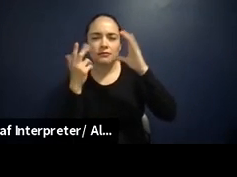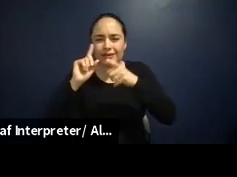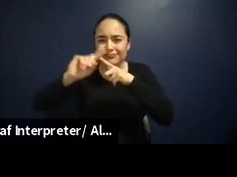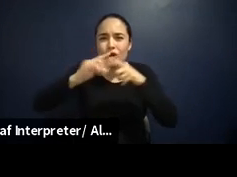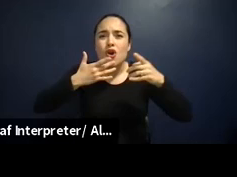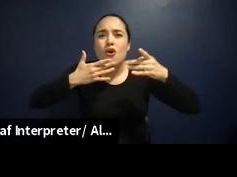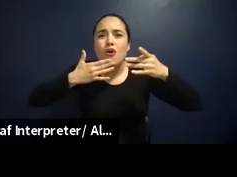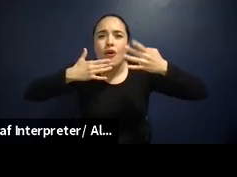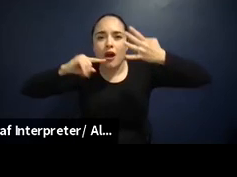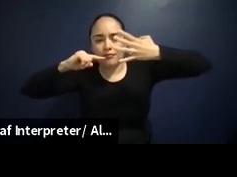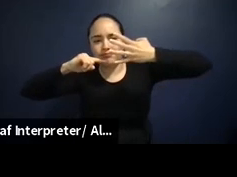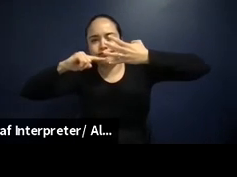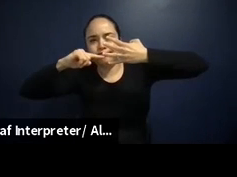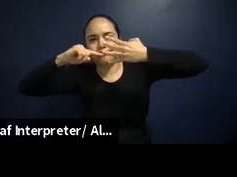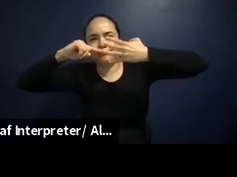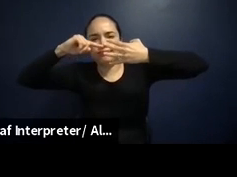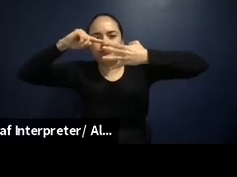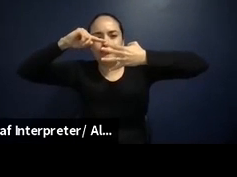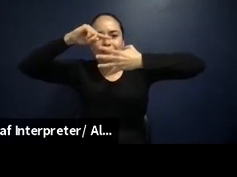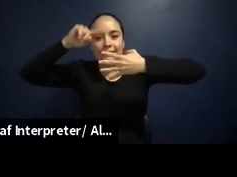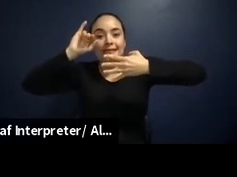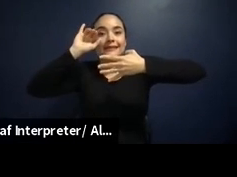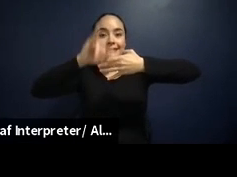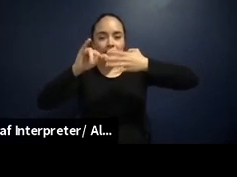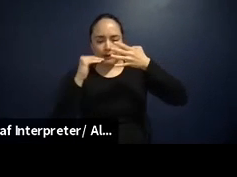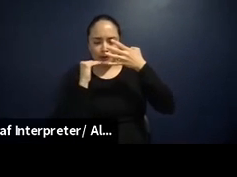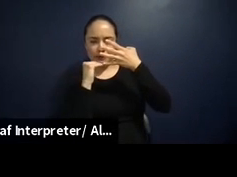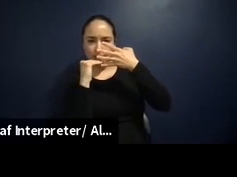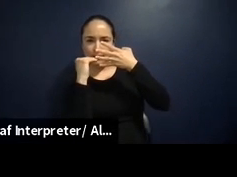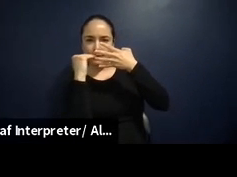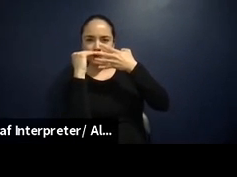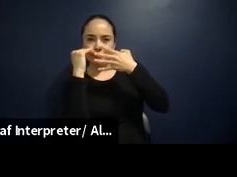layer up over time with sediments, for sure. So we can either have silt stones, a really